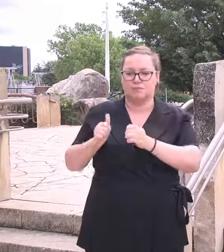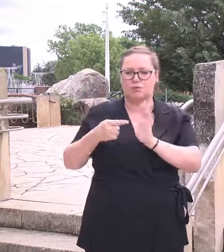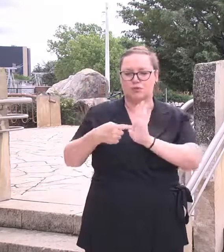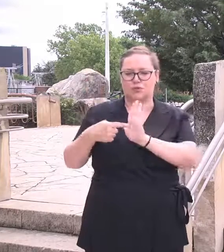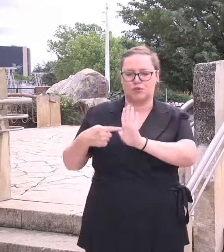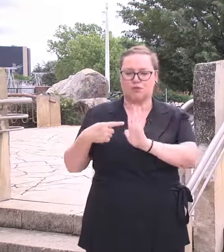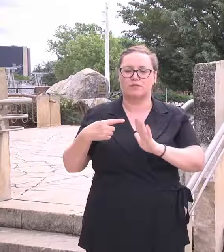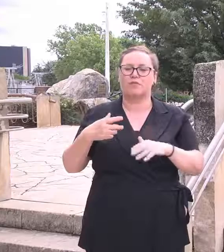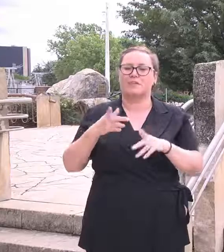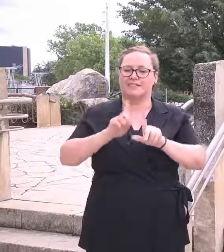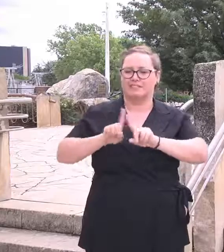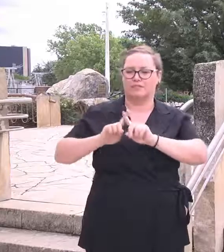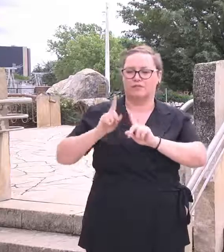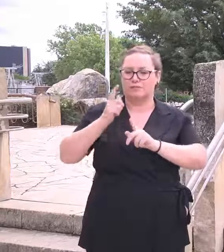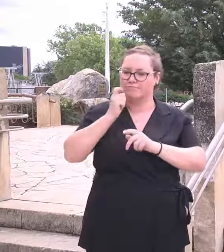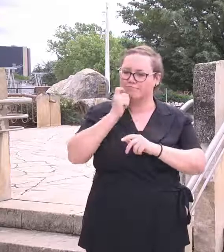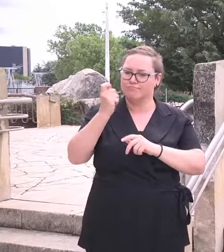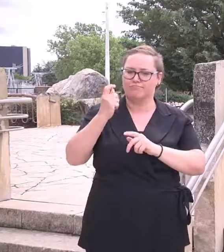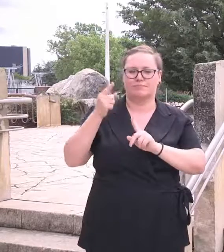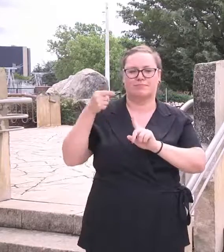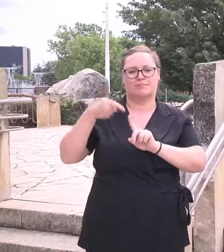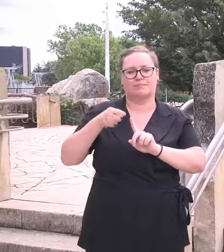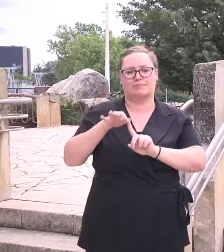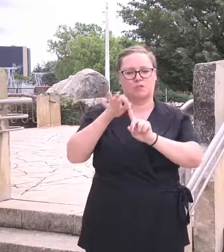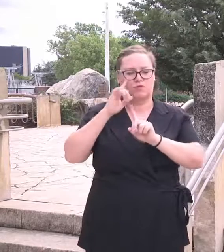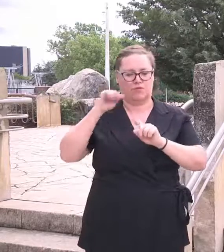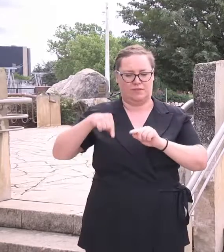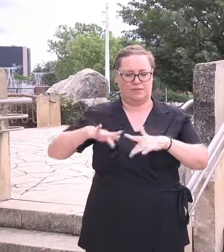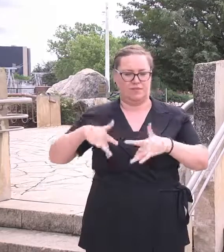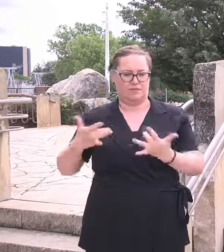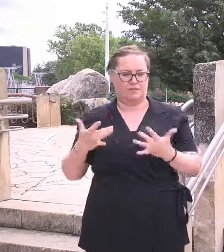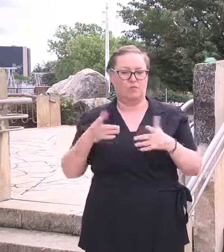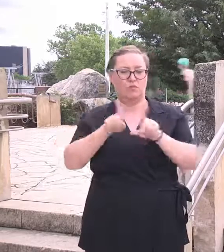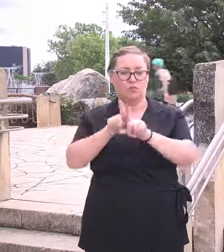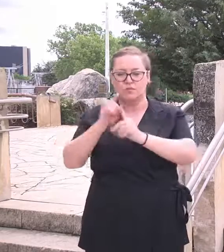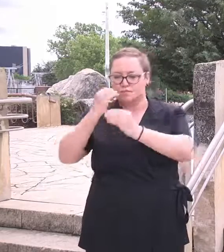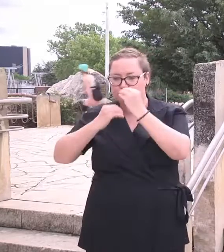event uh and we also have a concessions area that's led by the native Elders Council who